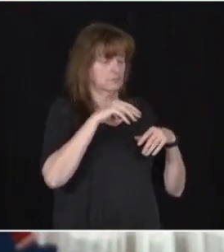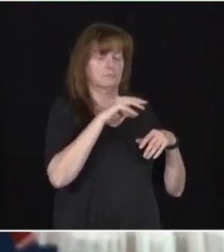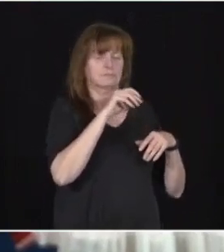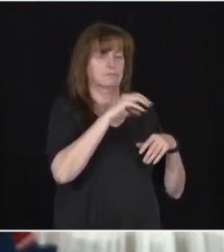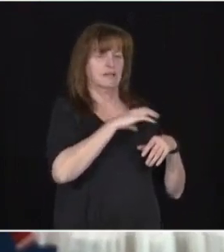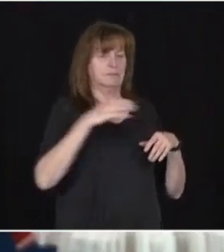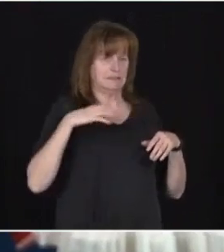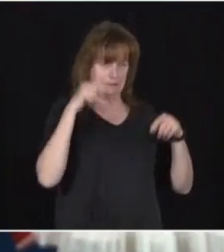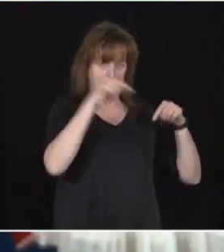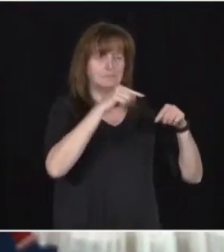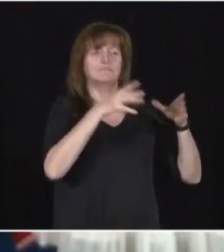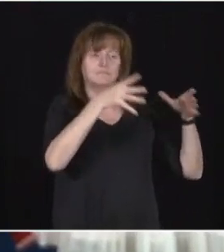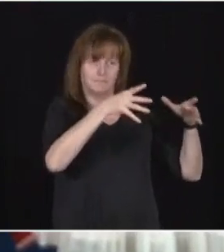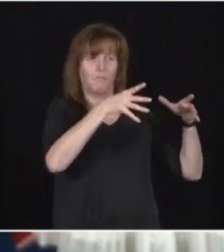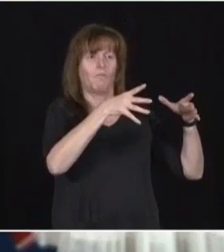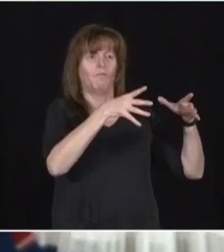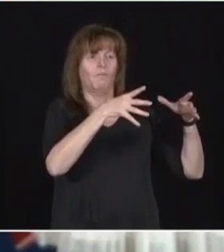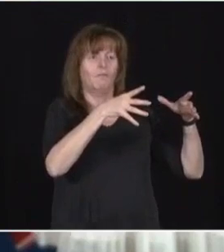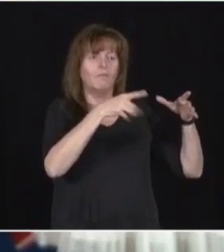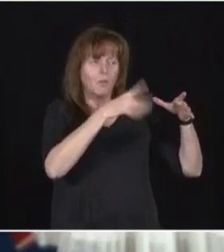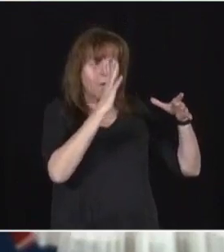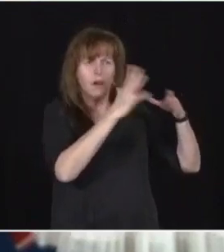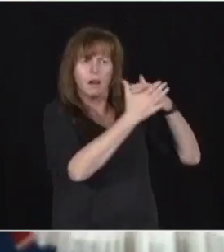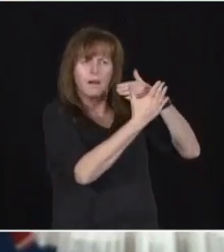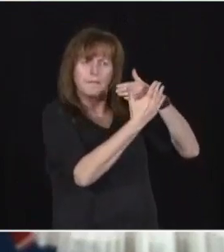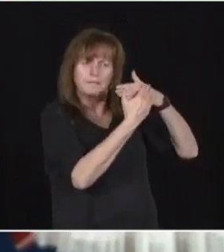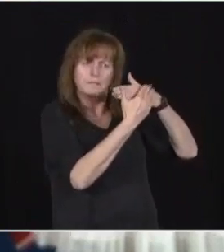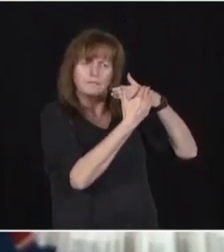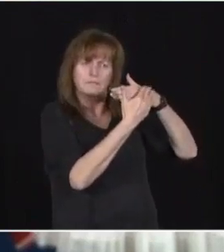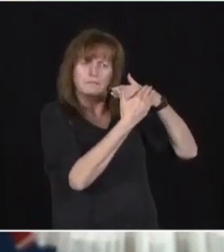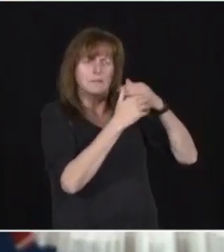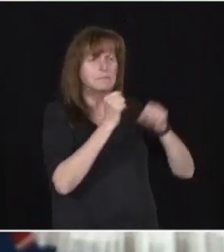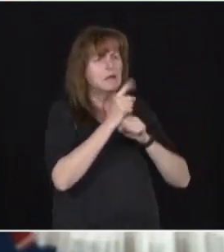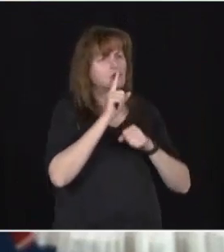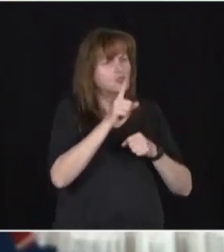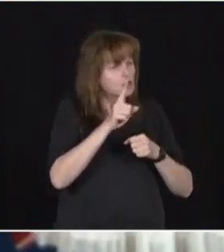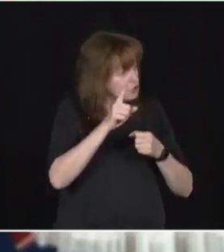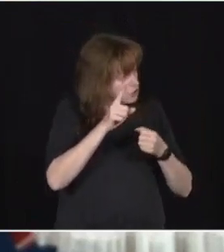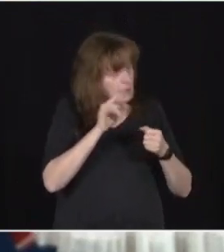standards and accessibility to make sure that all parents in Ontario get the support that they